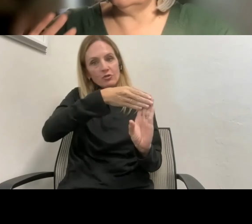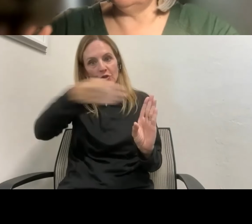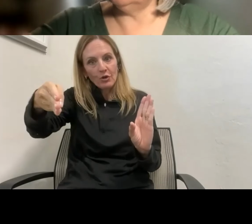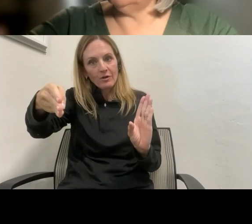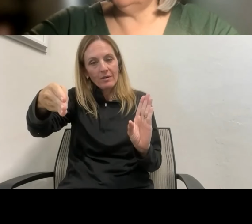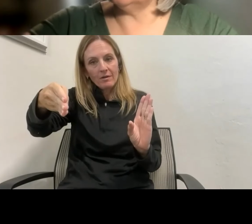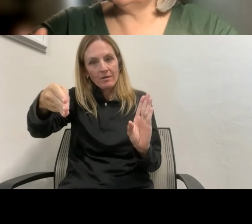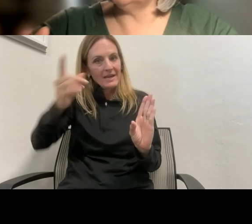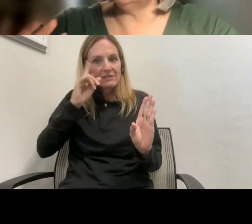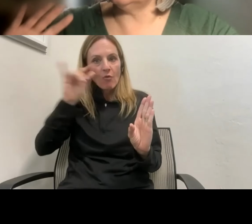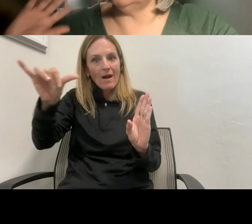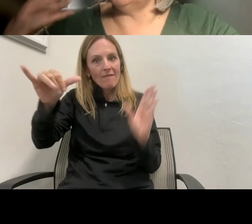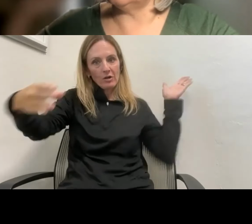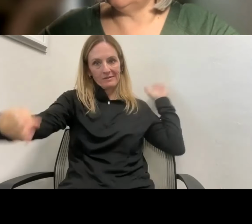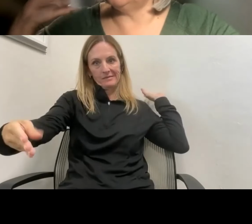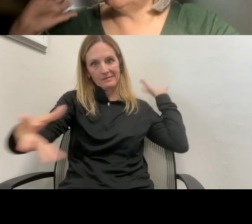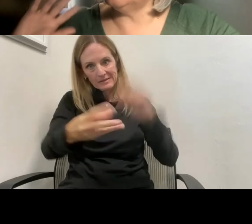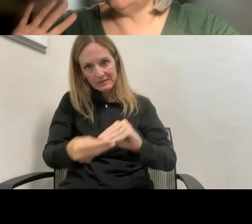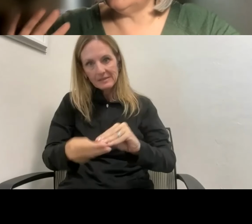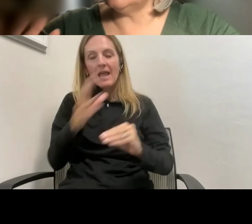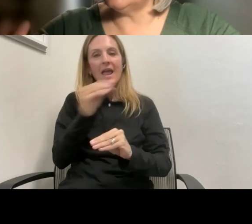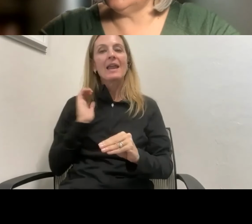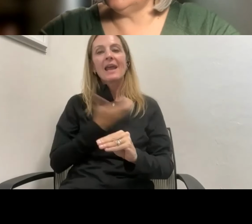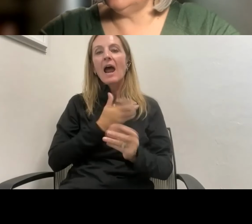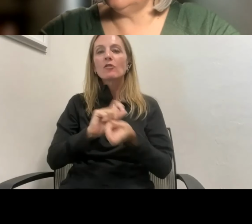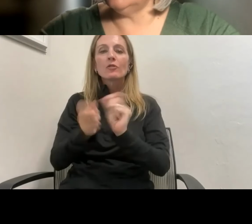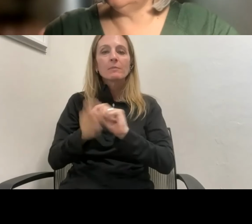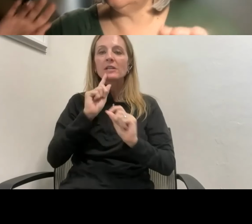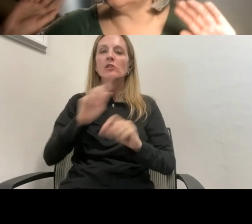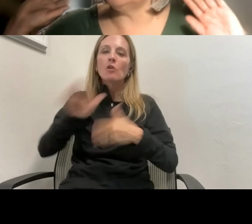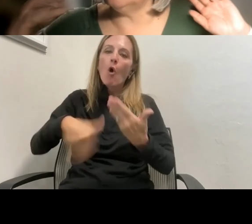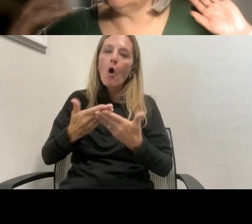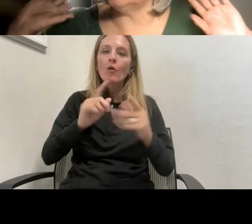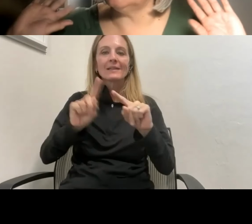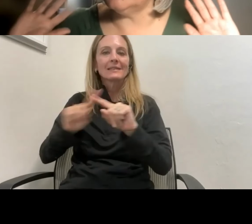about all those different times and how beautiful that is, hey? Yeah and that's part of our strength